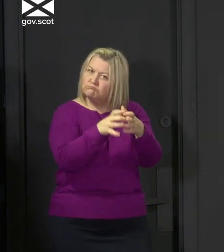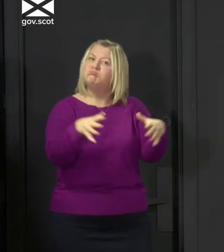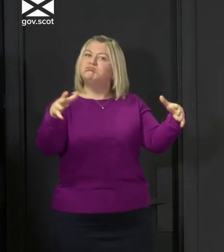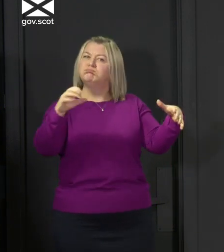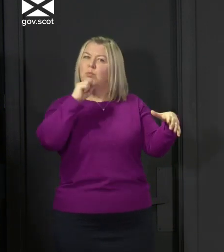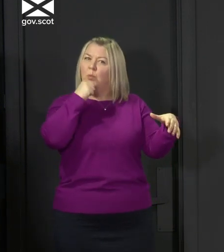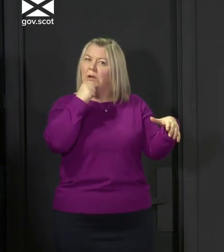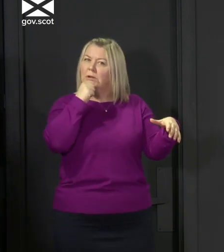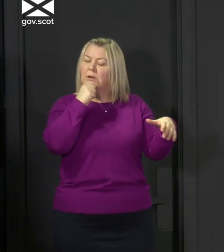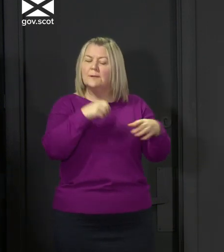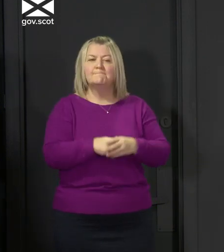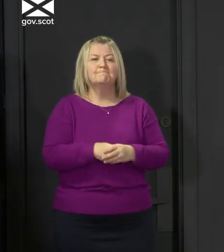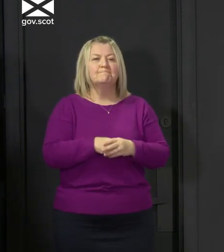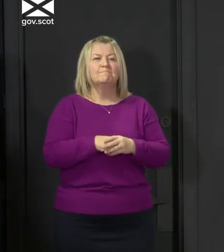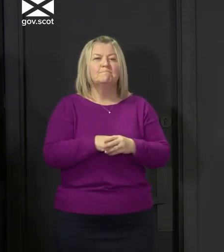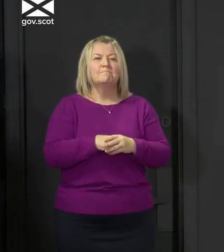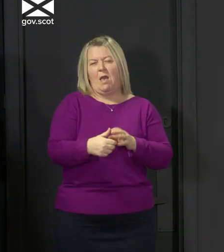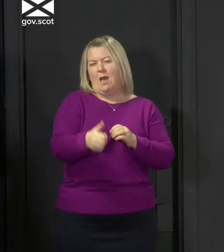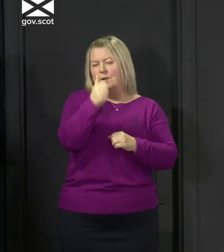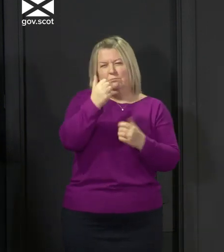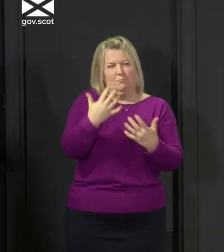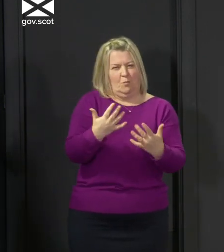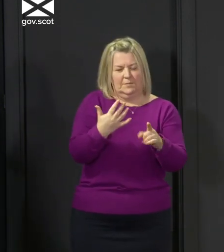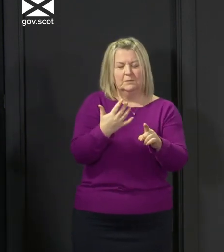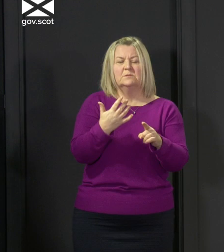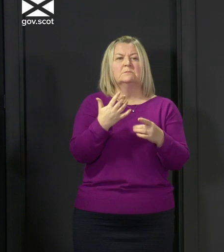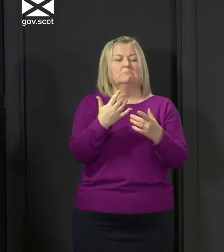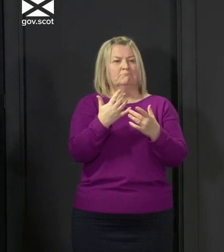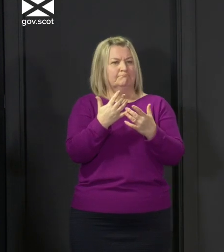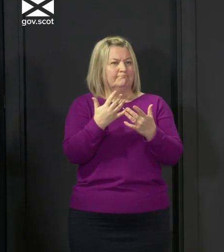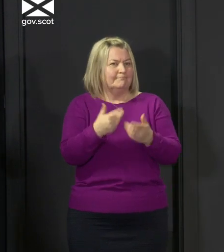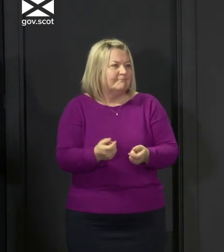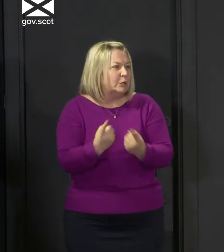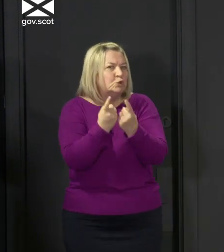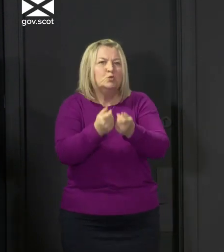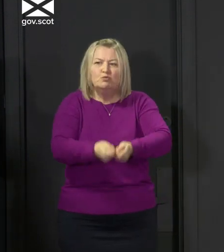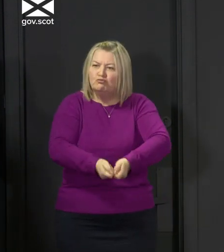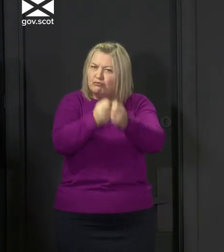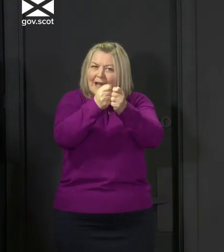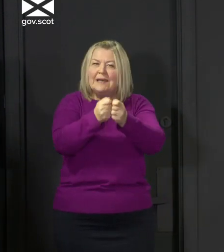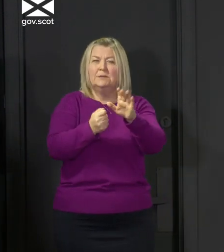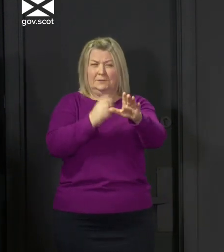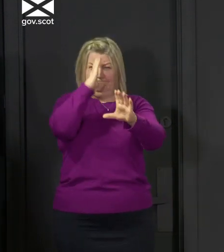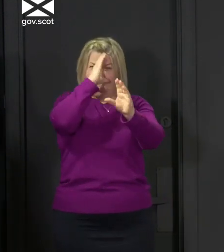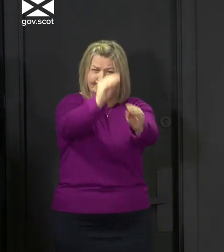At present, since I know this is an issue some of you have raised, just under 6% of